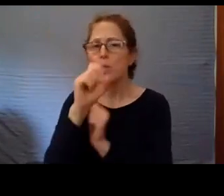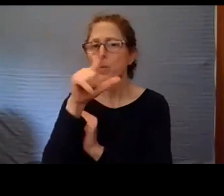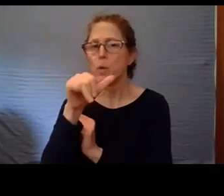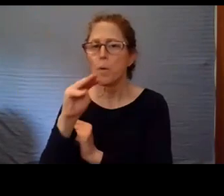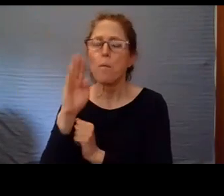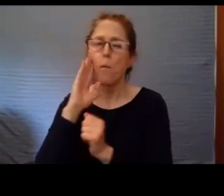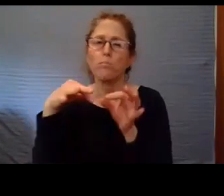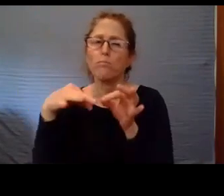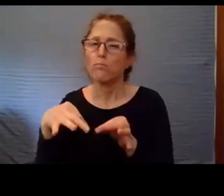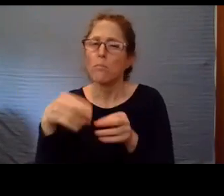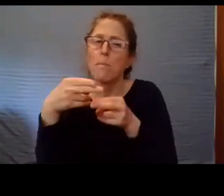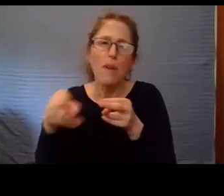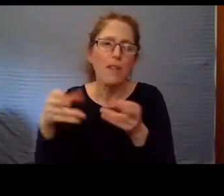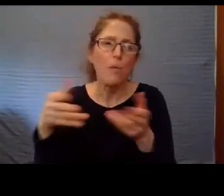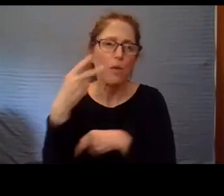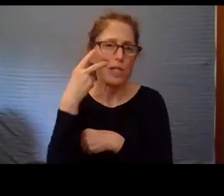of what you see at the bottom of your screen right now.